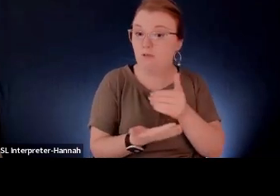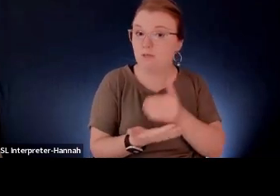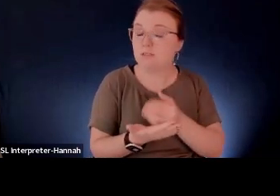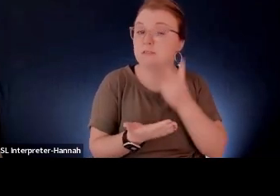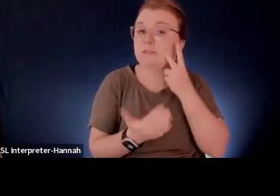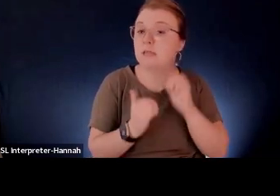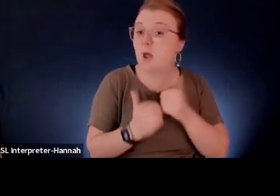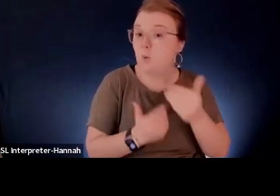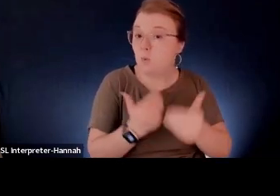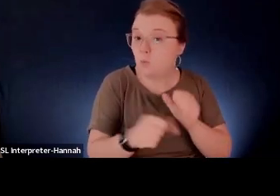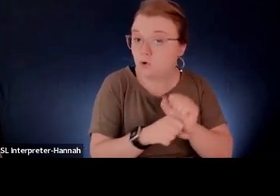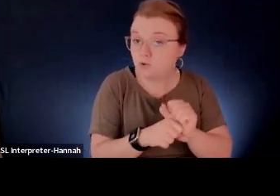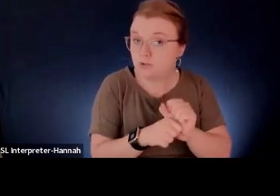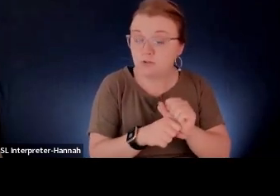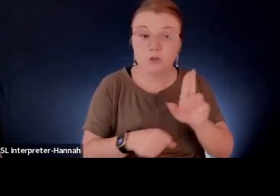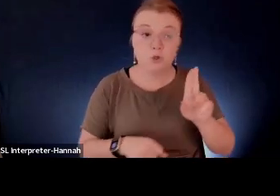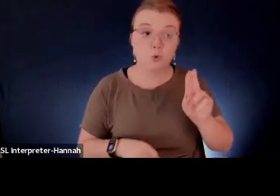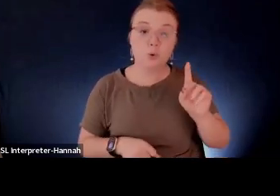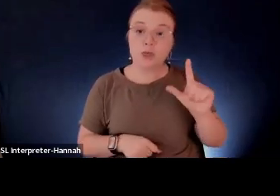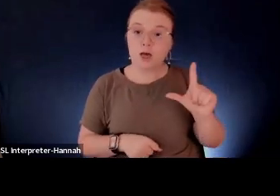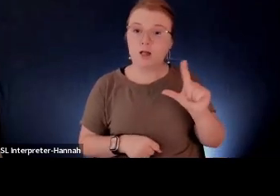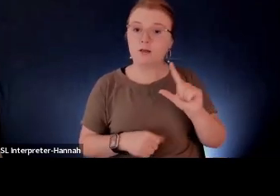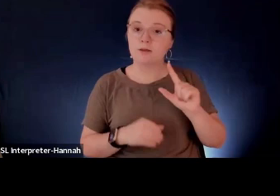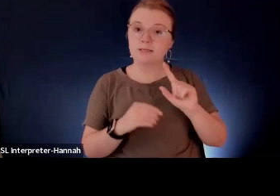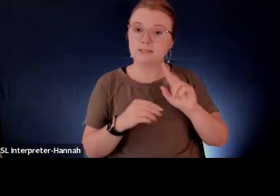And UDL is about putting in nuggets